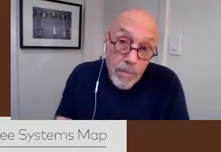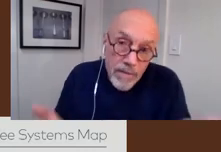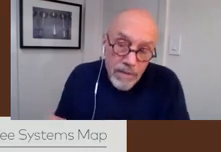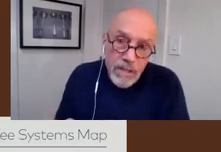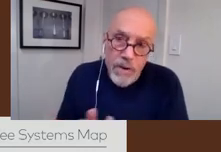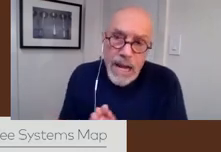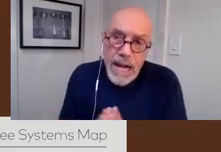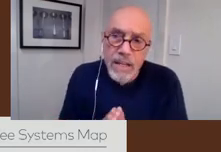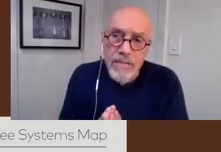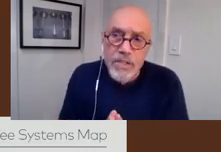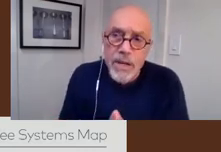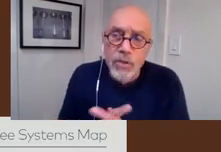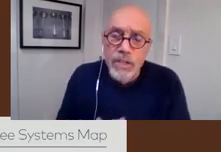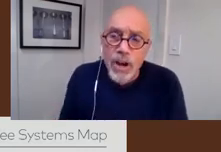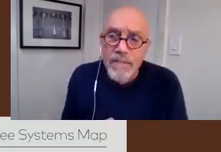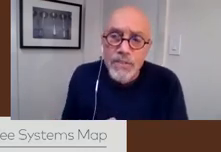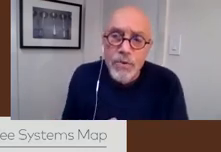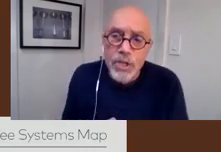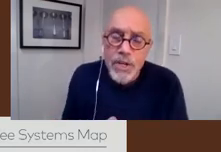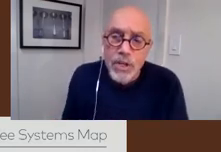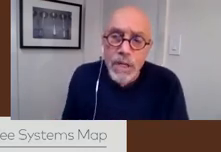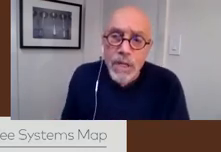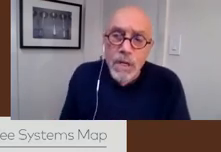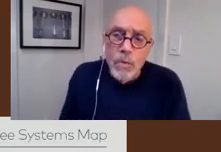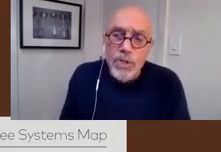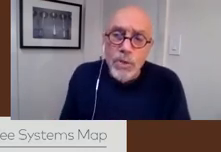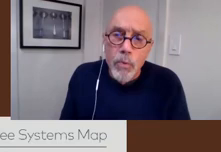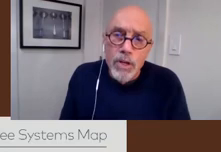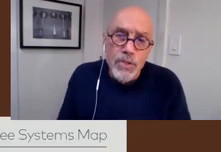member of and think very highly of, the specialty coffee association, which supports